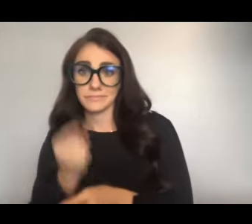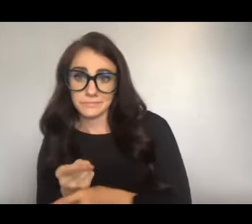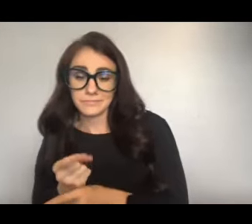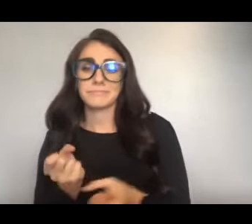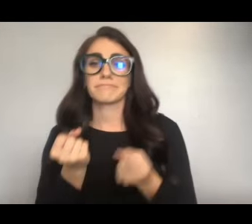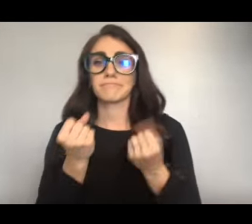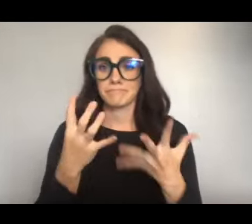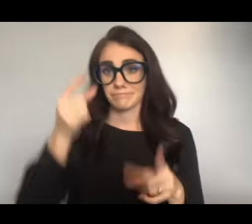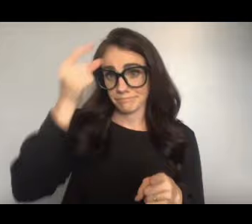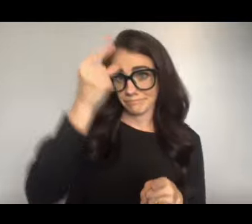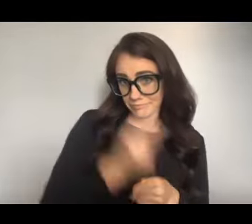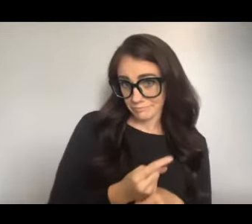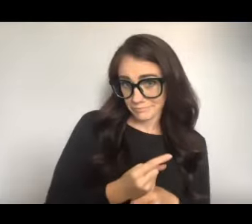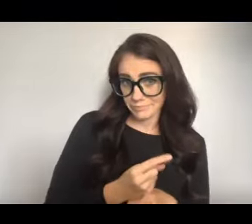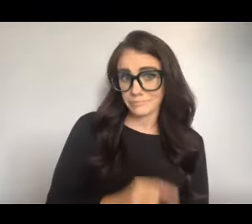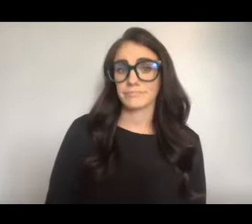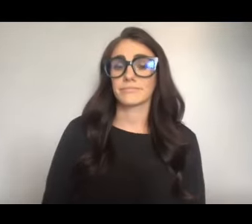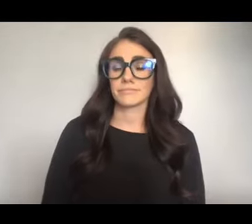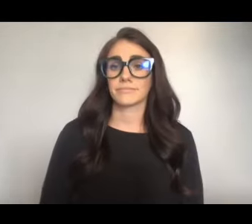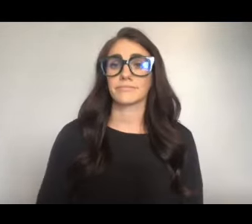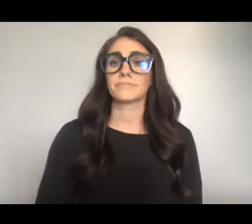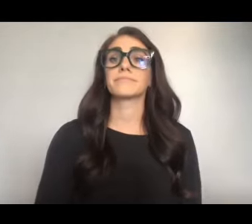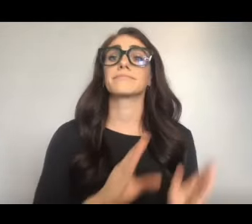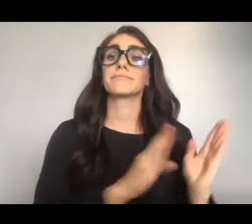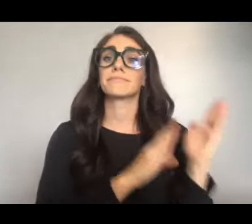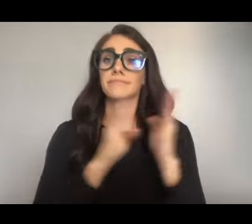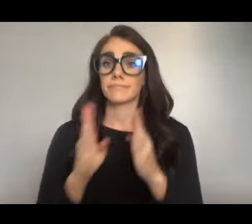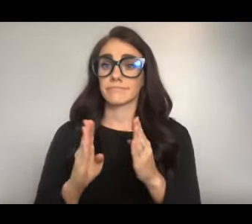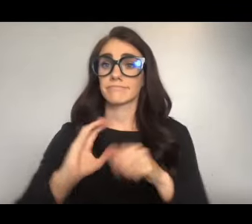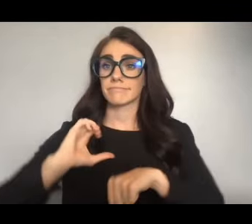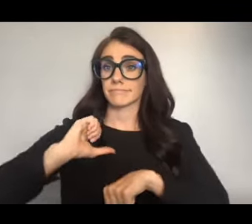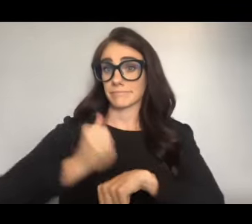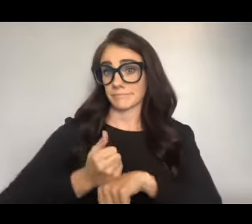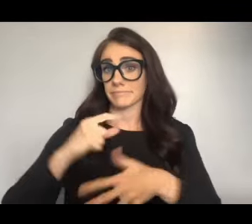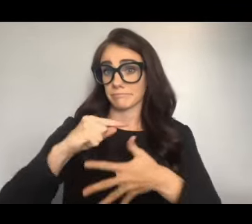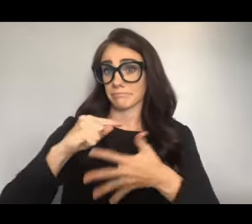structure to show how many sisters and how many brothers you have.